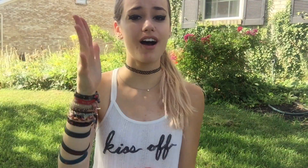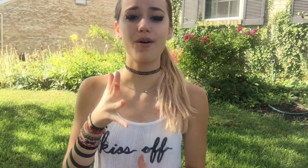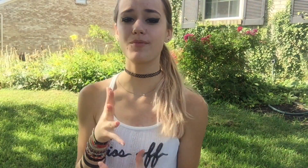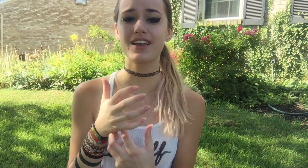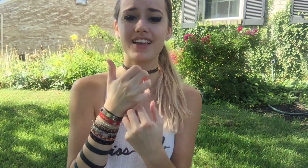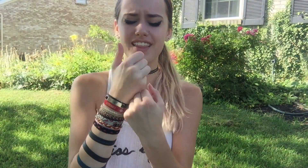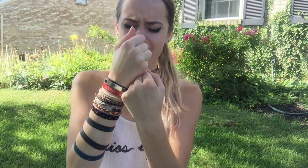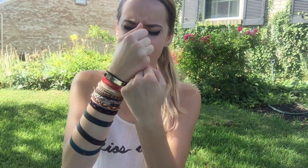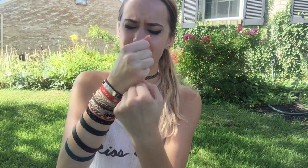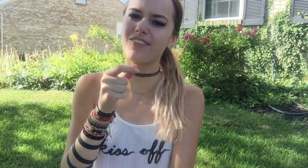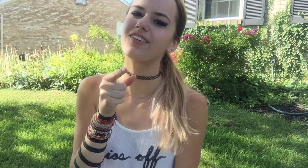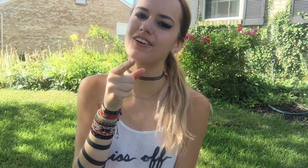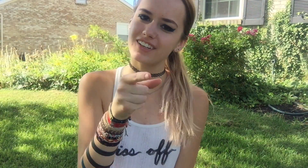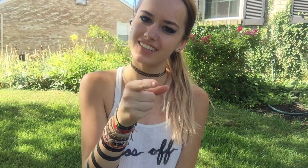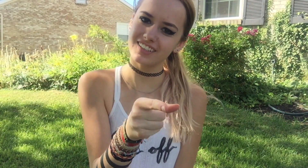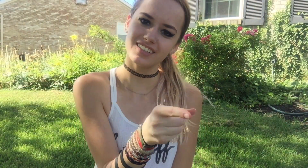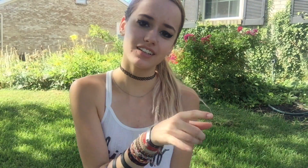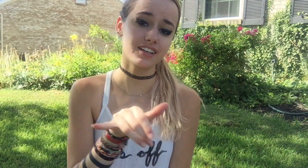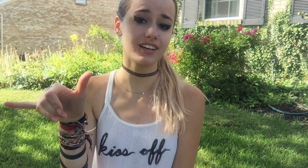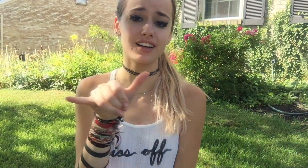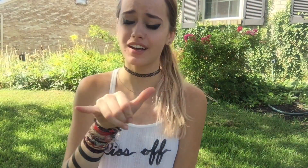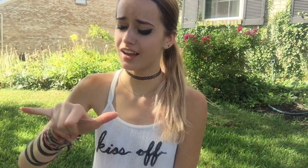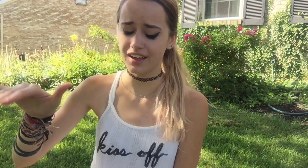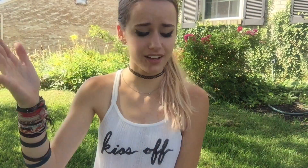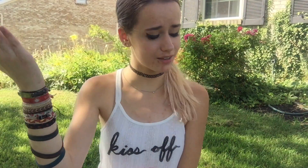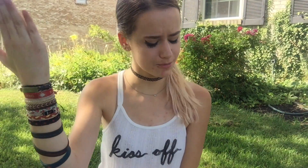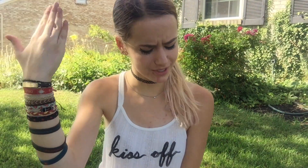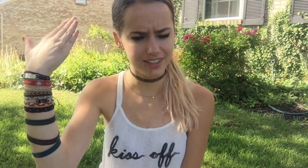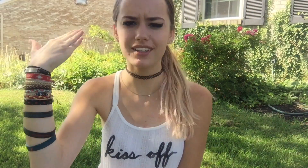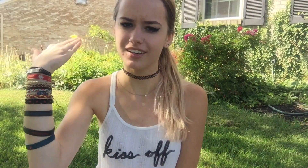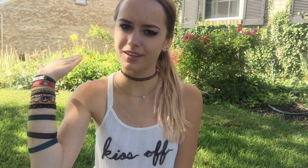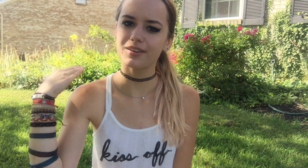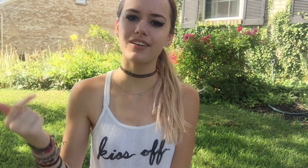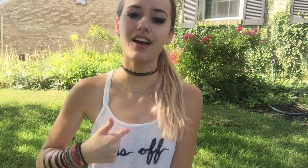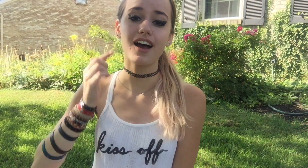I'll be there for you (Like I've been there before)